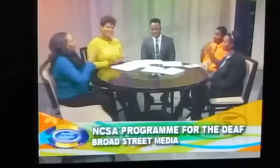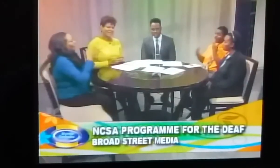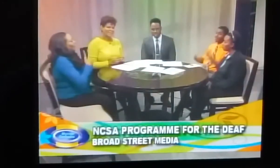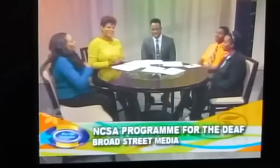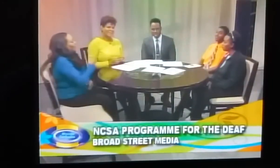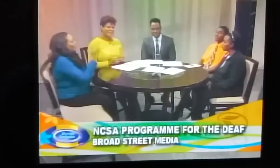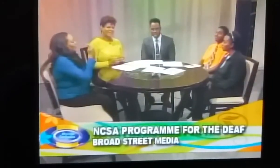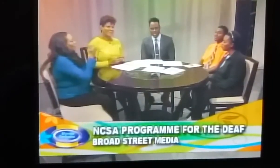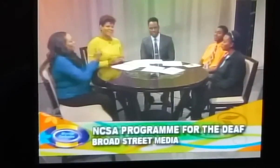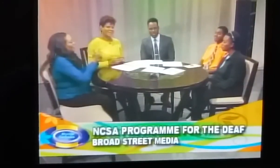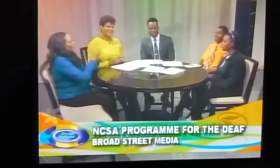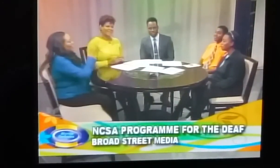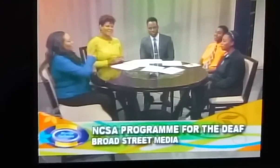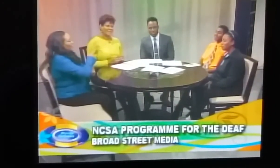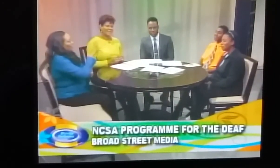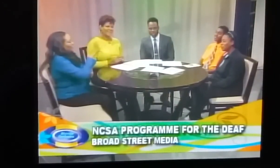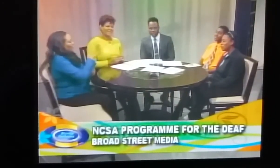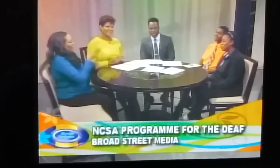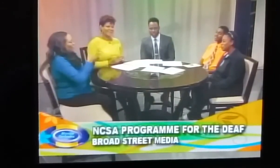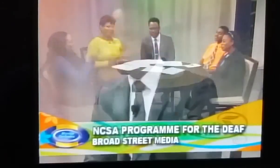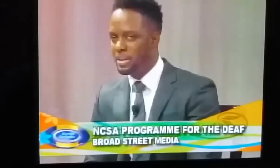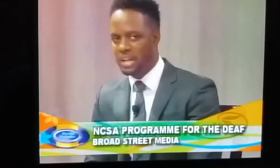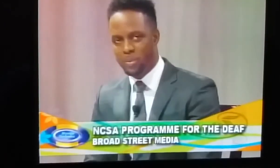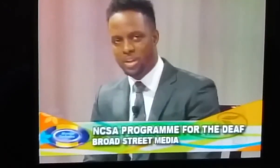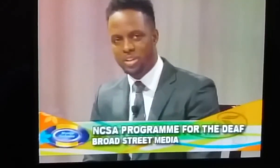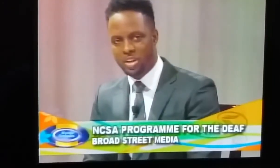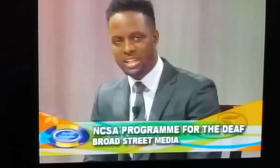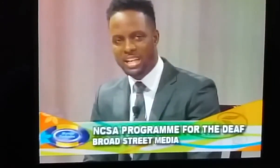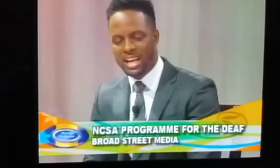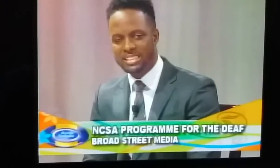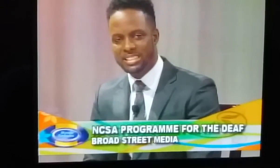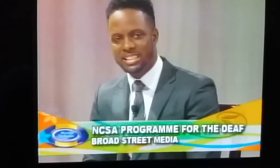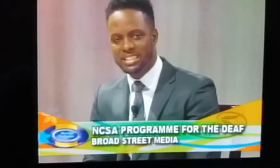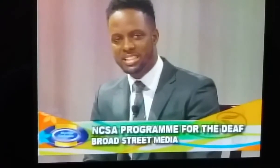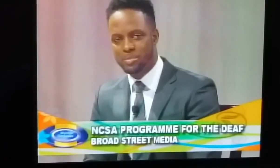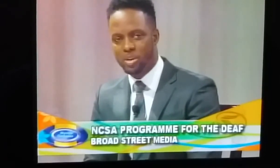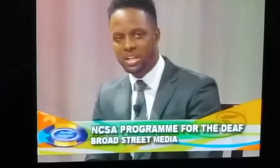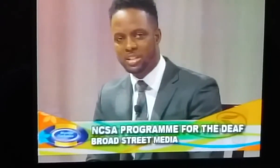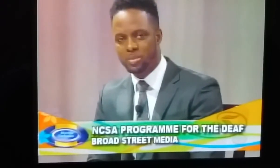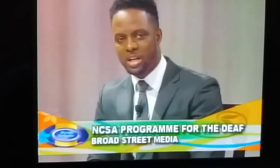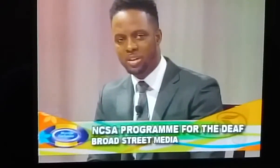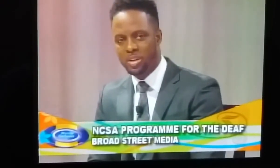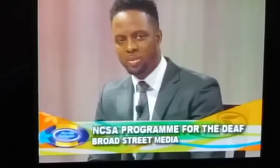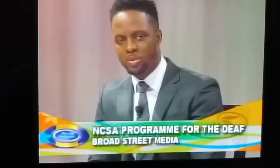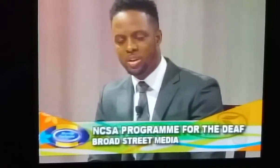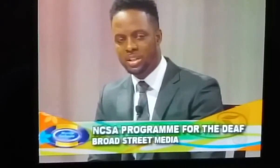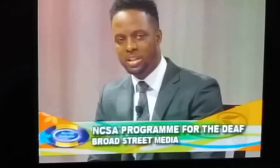top of the hour we have our news but that we are talking McD's this morning as well we want to keep